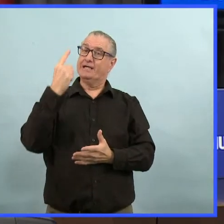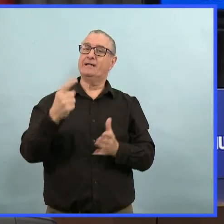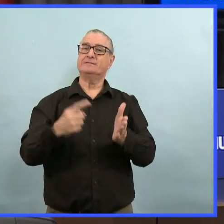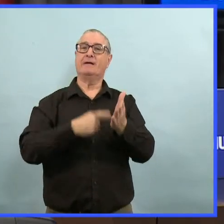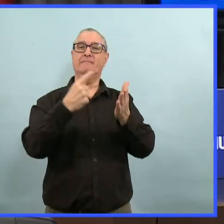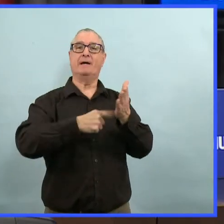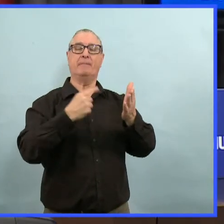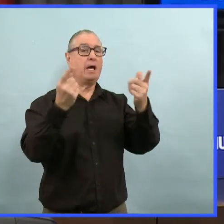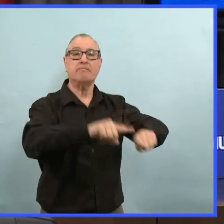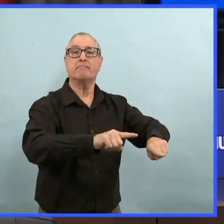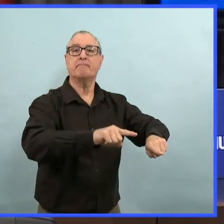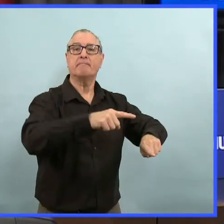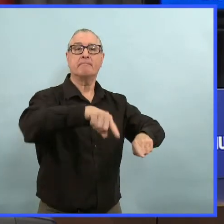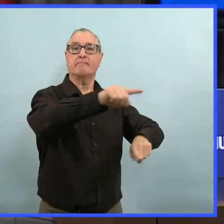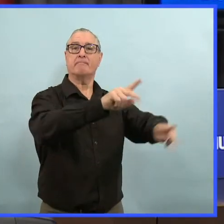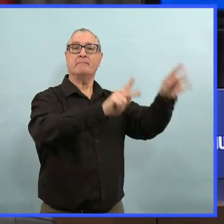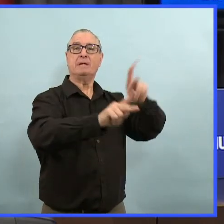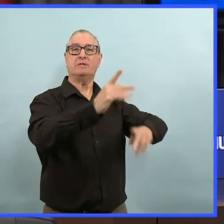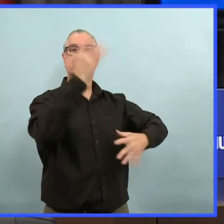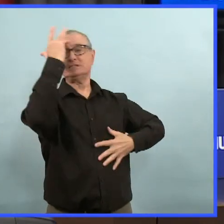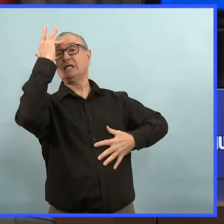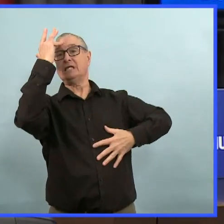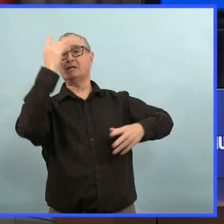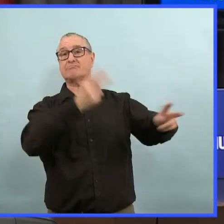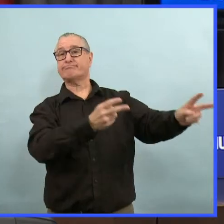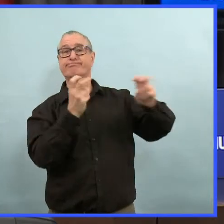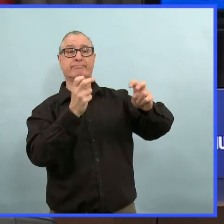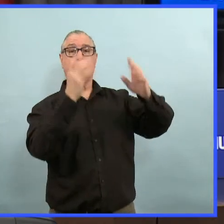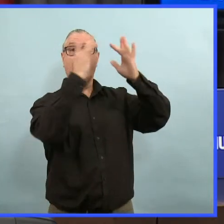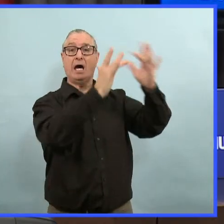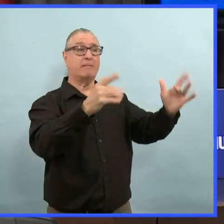we may be entering a new stage of the pandemic with loosening restrictions